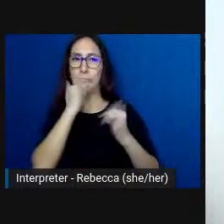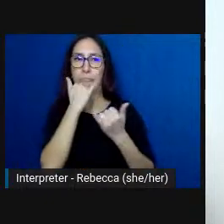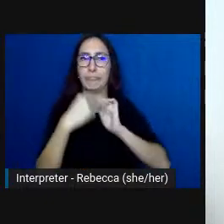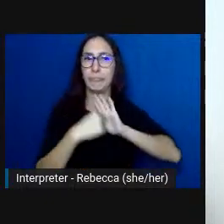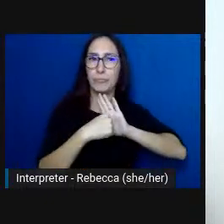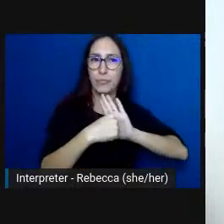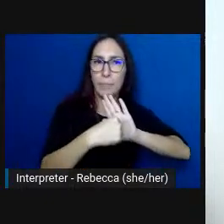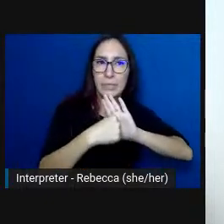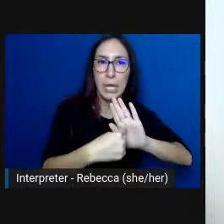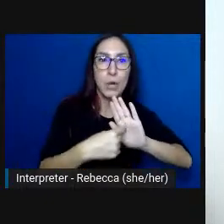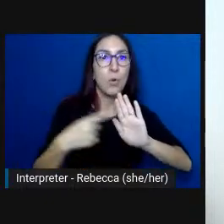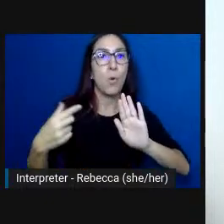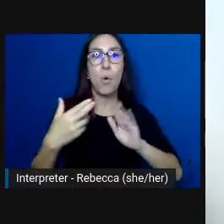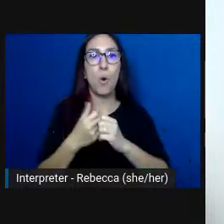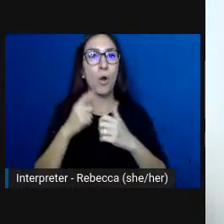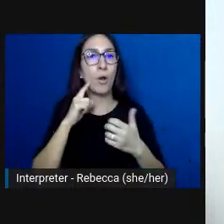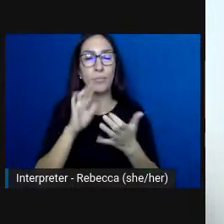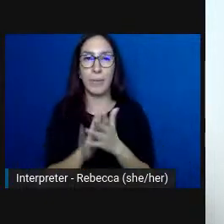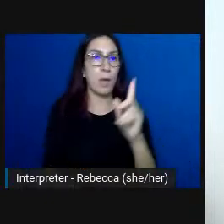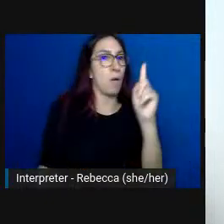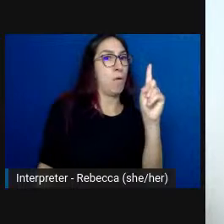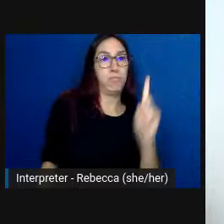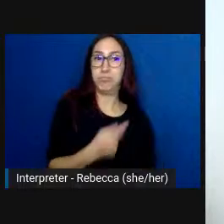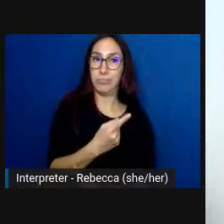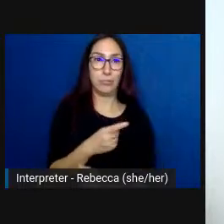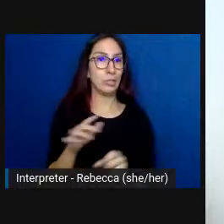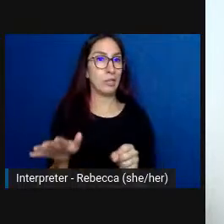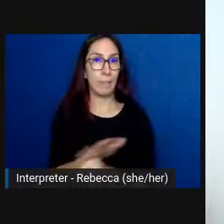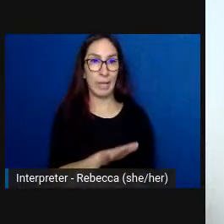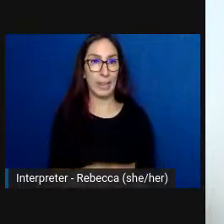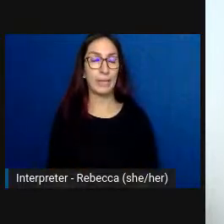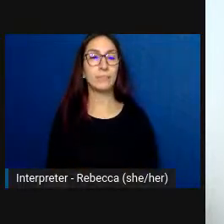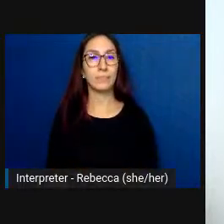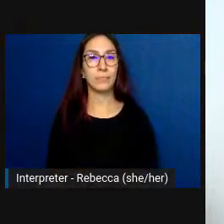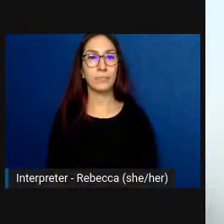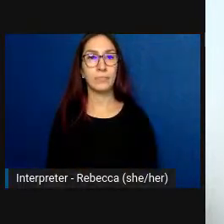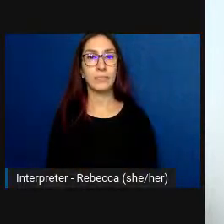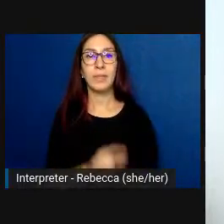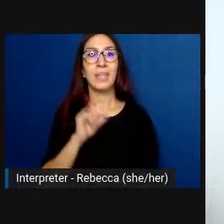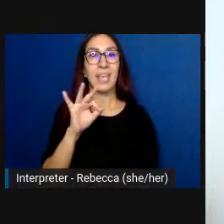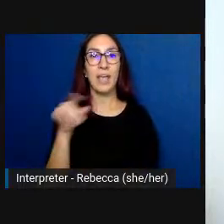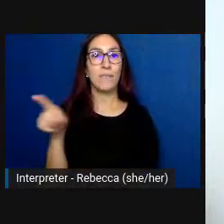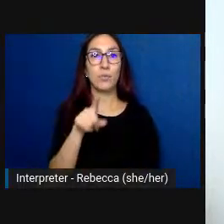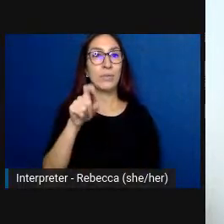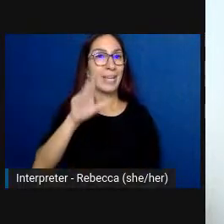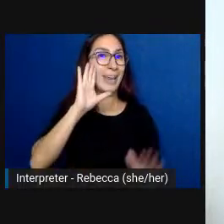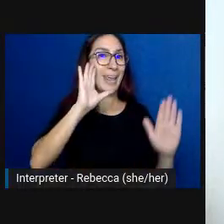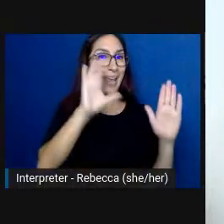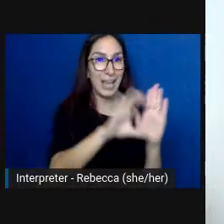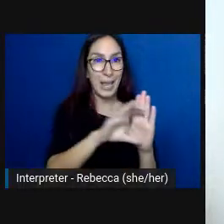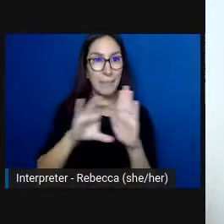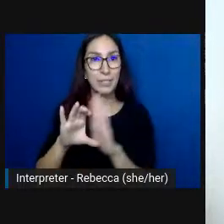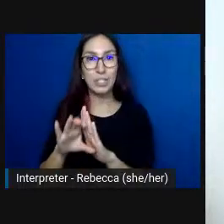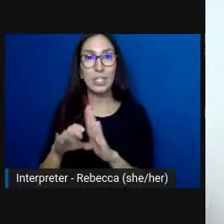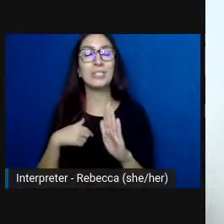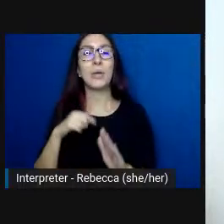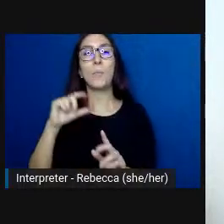and gender, white and male is assumed to be the default and it can be misleading, misrepresent, and even be inaccurate.